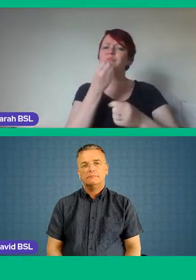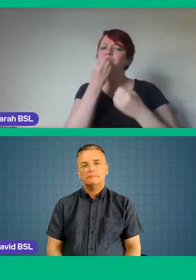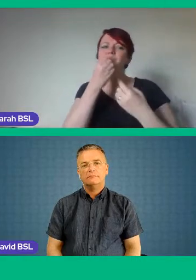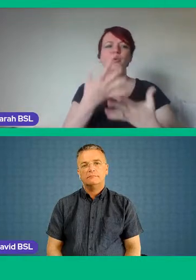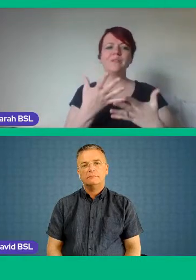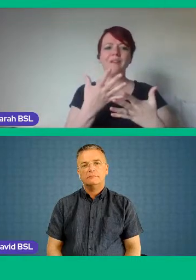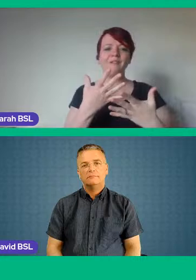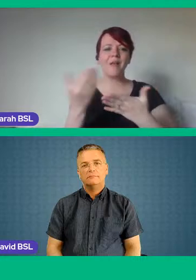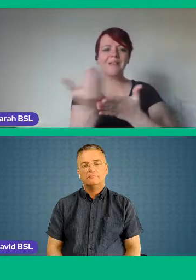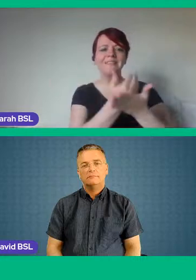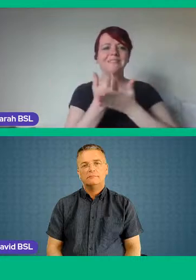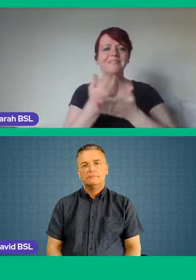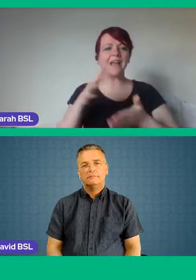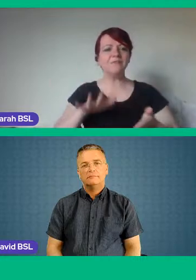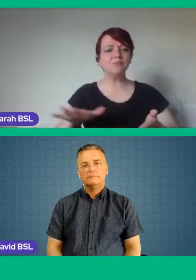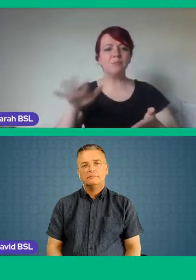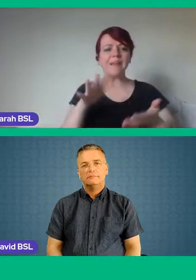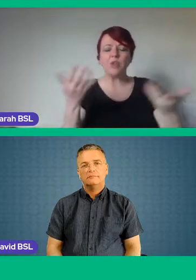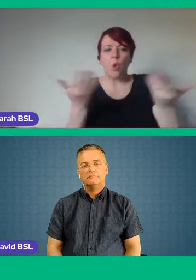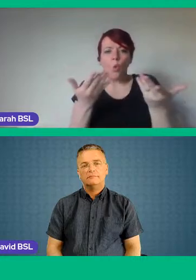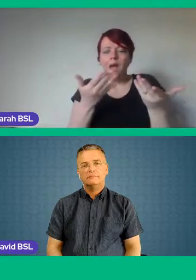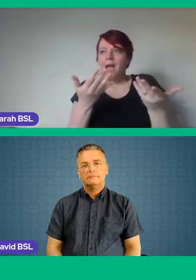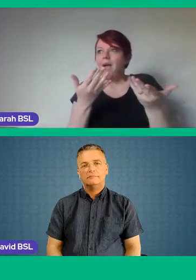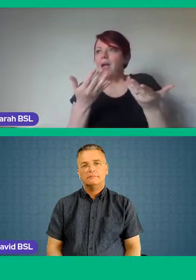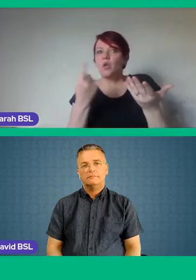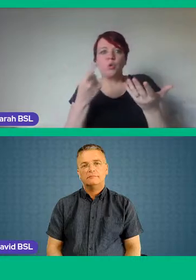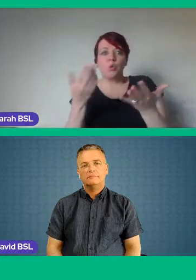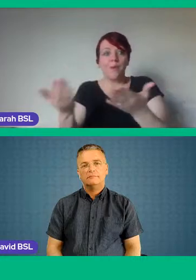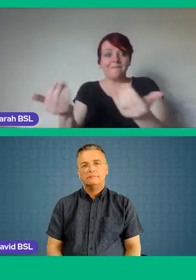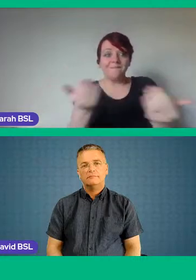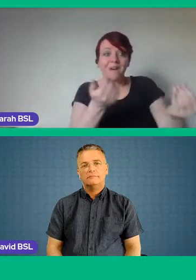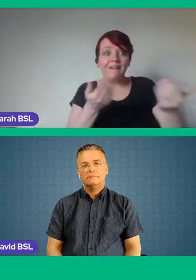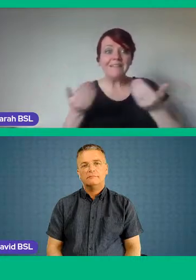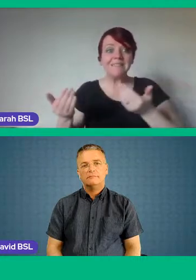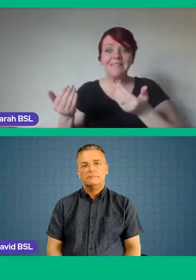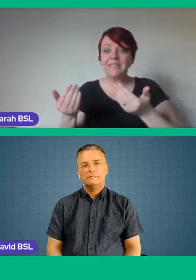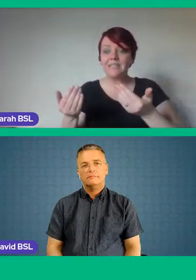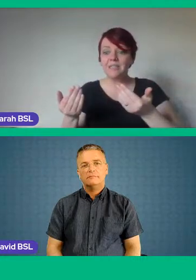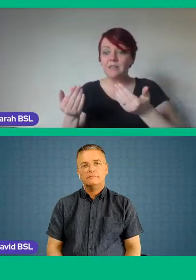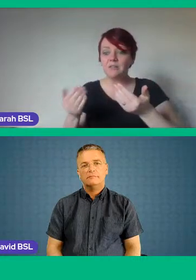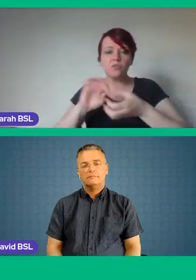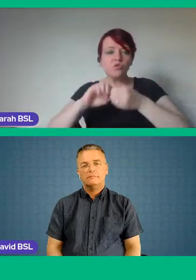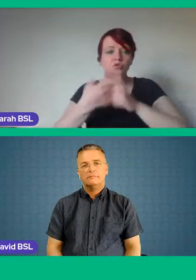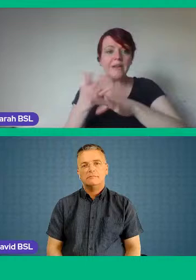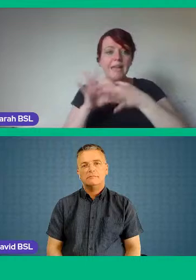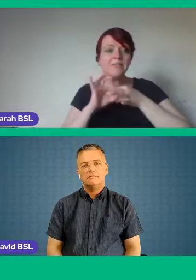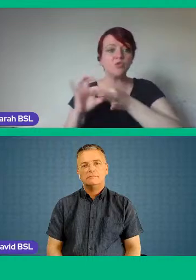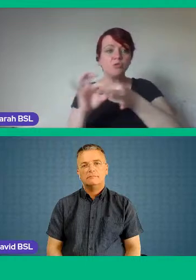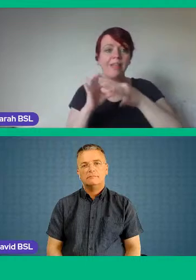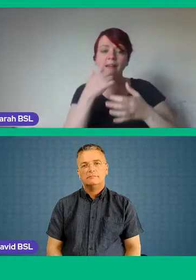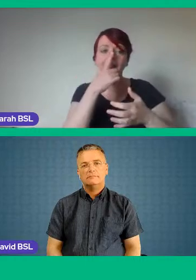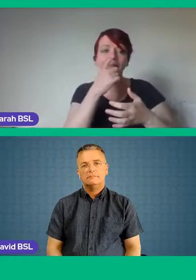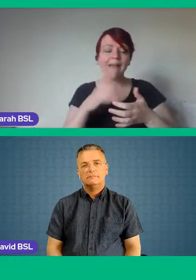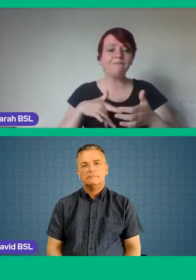, where artists and anyone you invited as a cocreator, can be vulnerable and feel safe, could you tell us more about that?